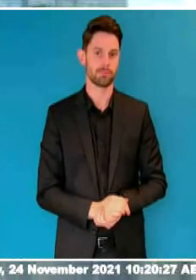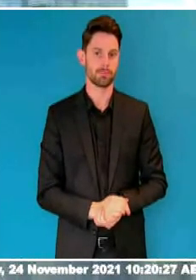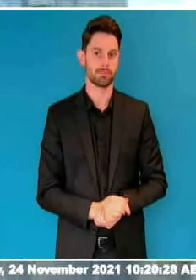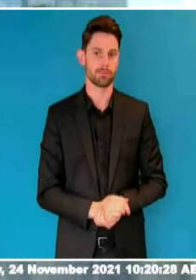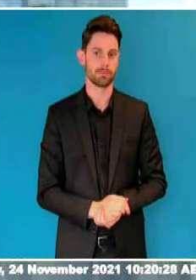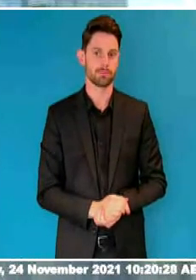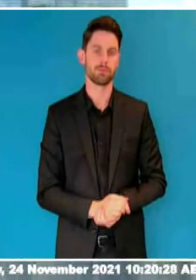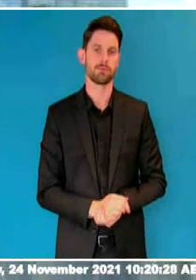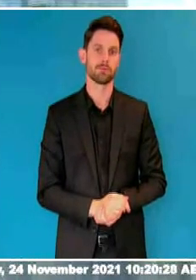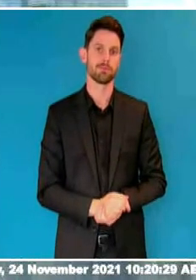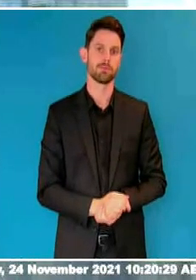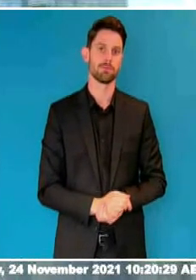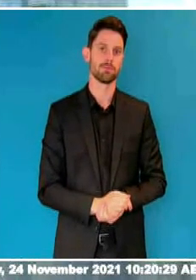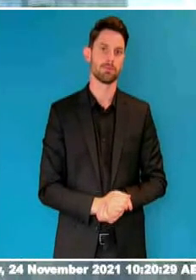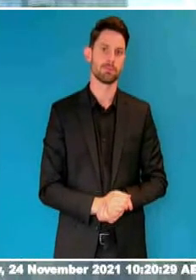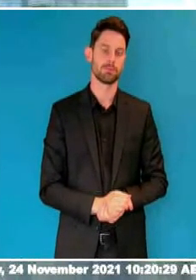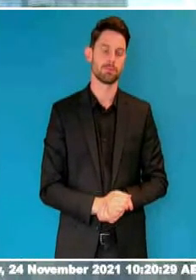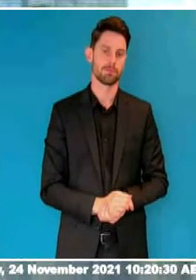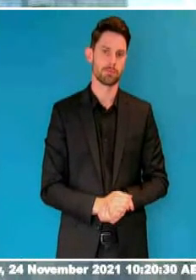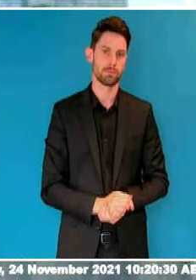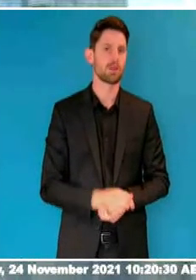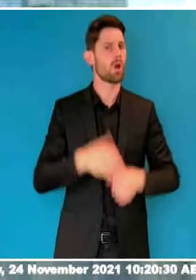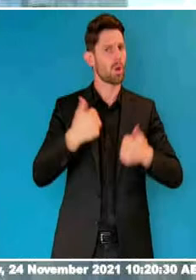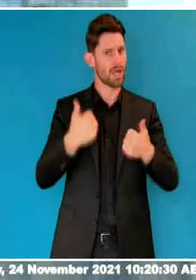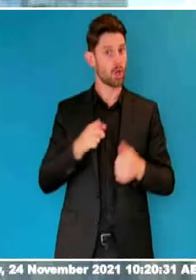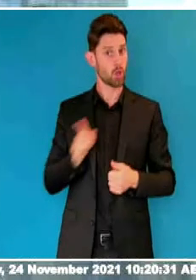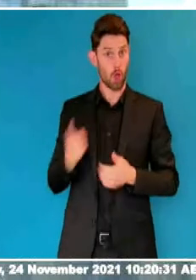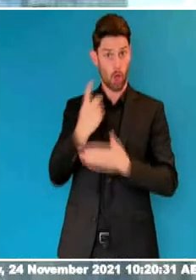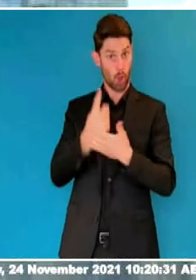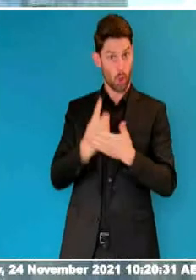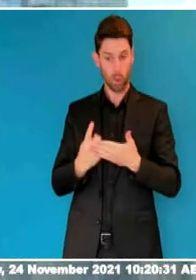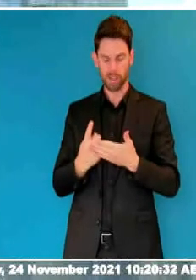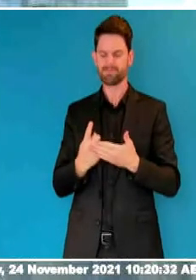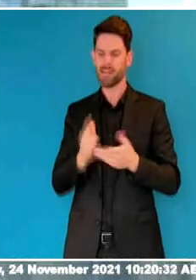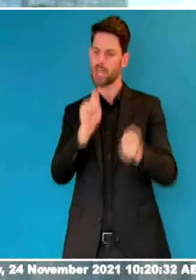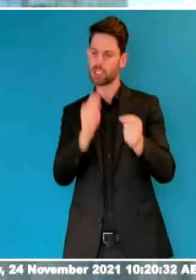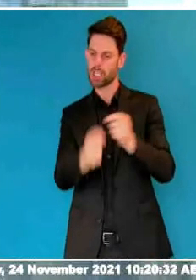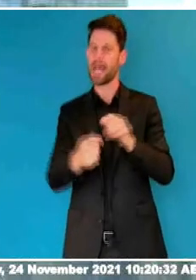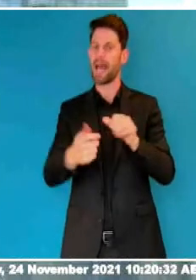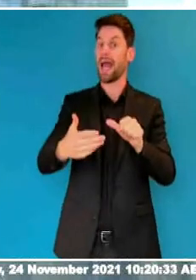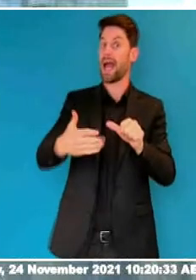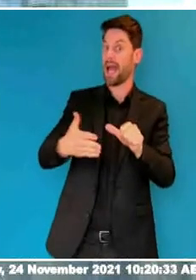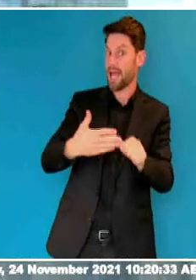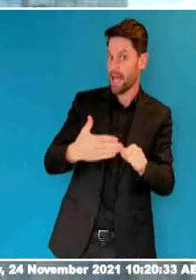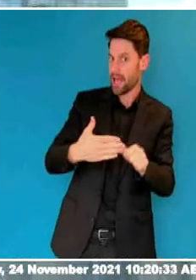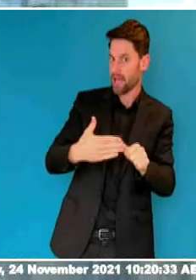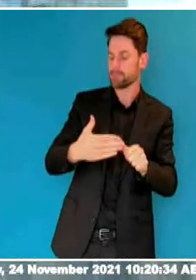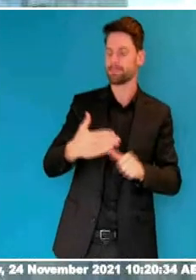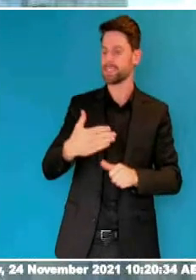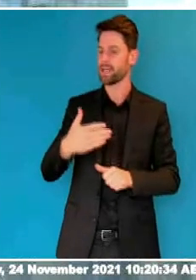Where a disability impacts upon a person's ability to safely undertake the